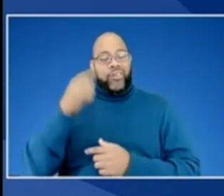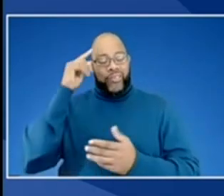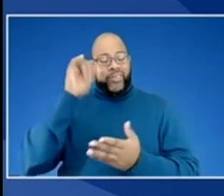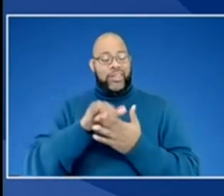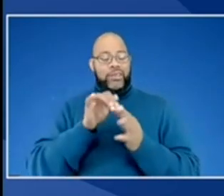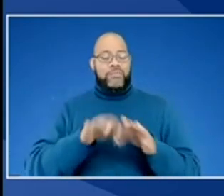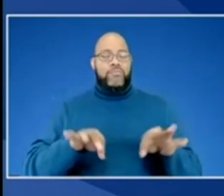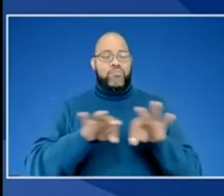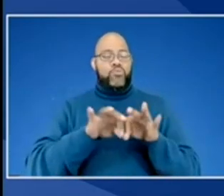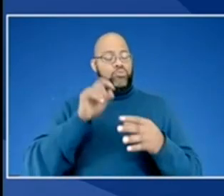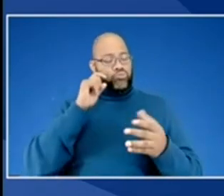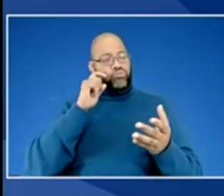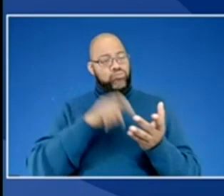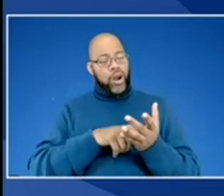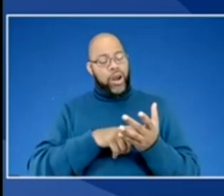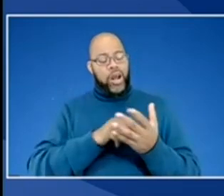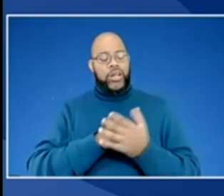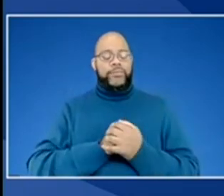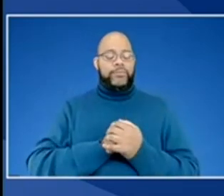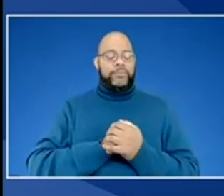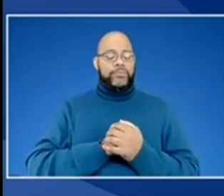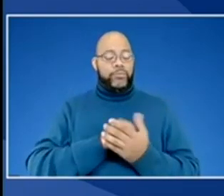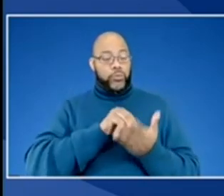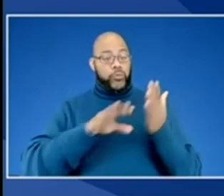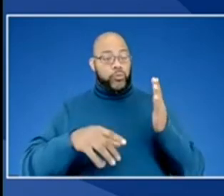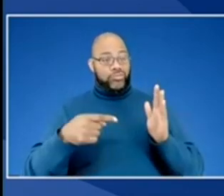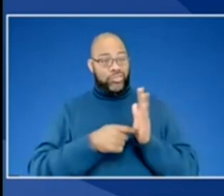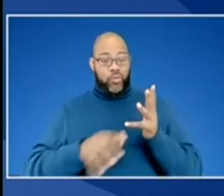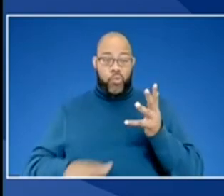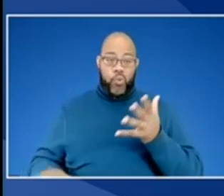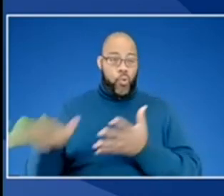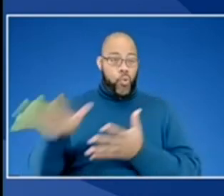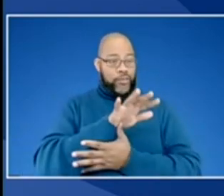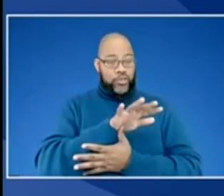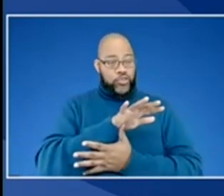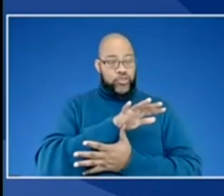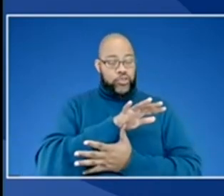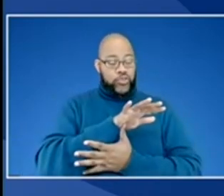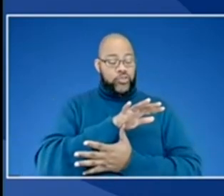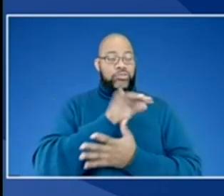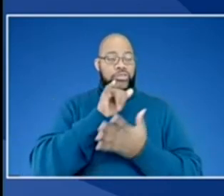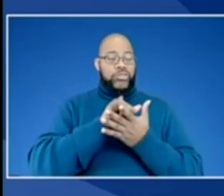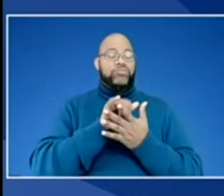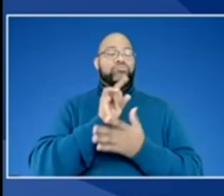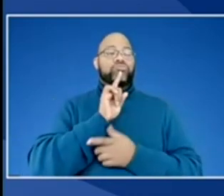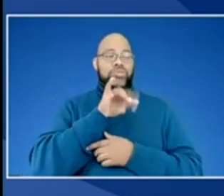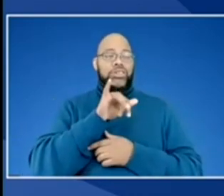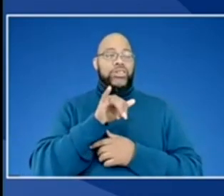recognize that student debt across the board is a significant drag on the economy